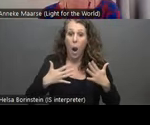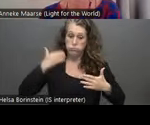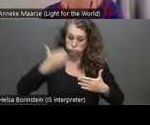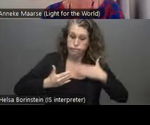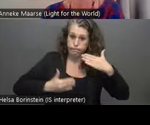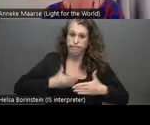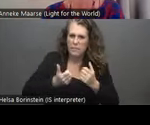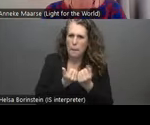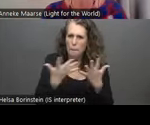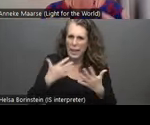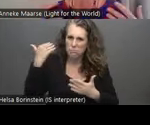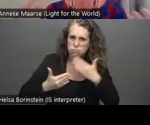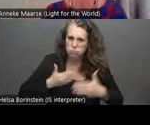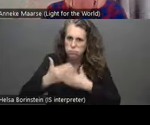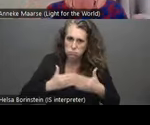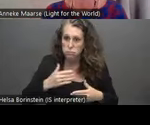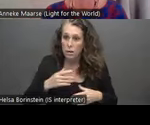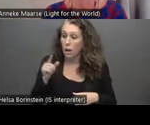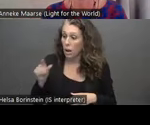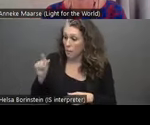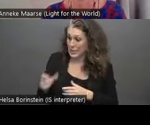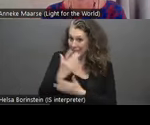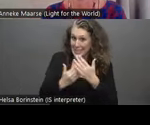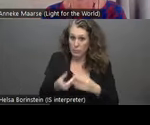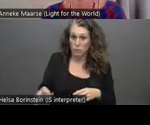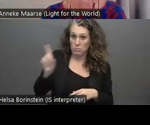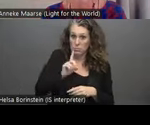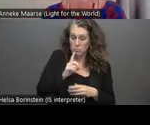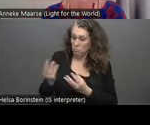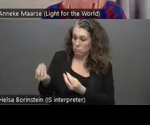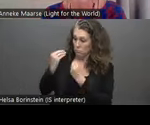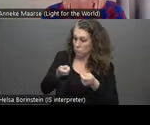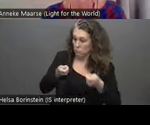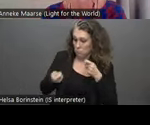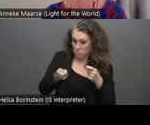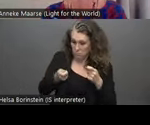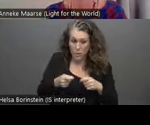15:32:36 facilitators, they build partnerships with the members that sign up. So each of